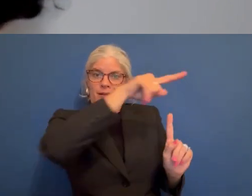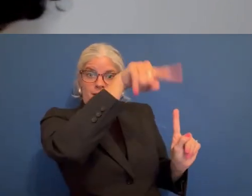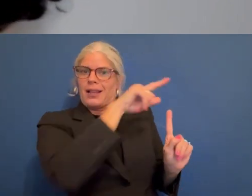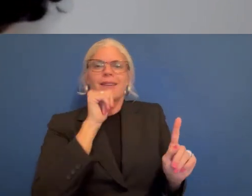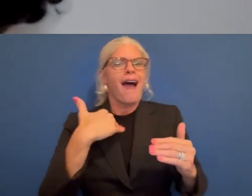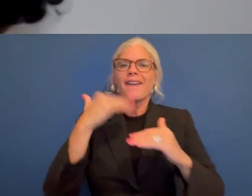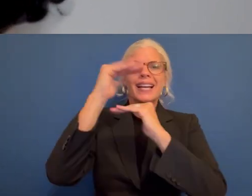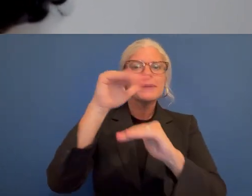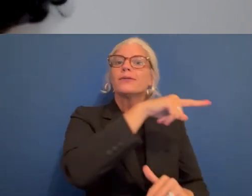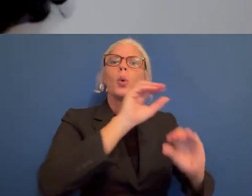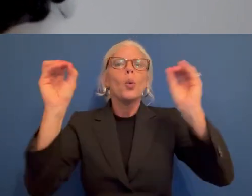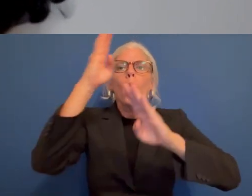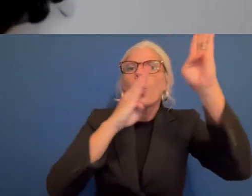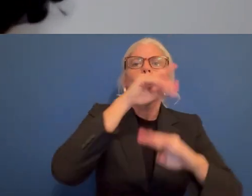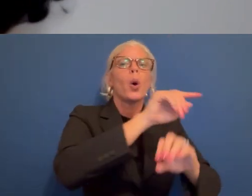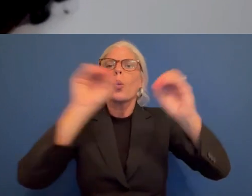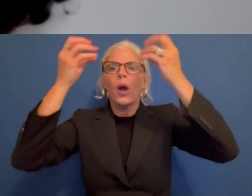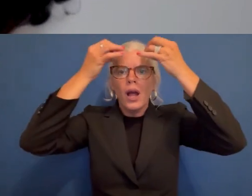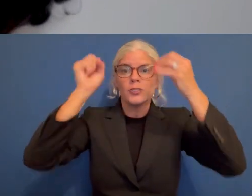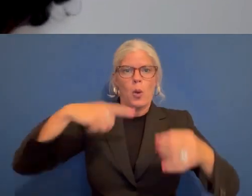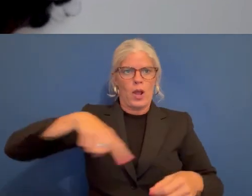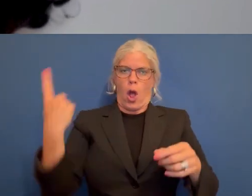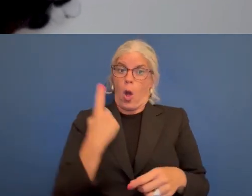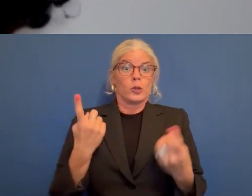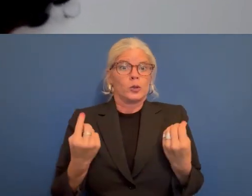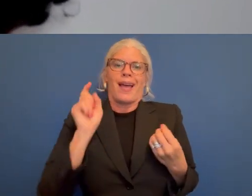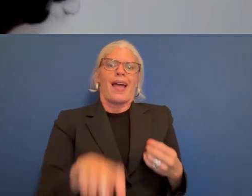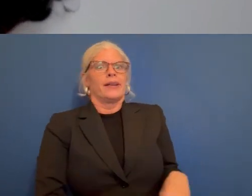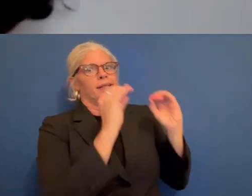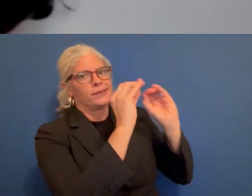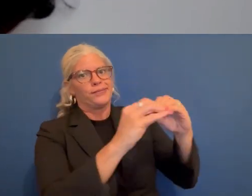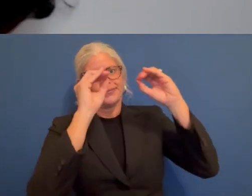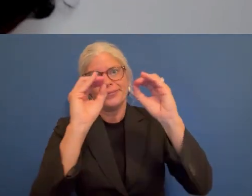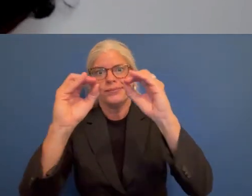limitations don't have to worry about. And so we are always in a position of